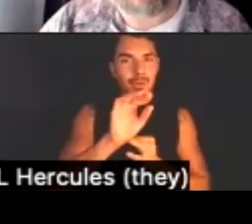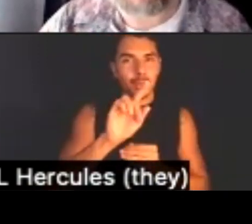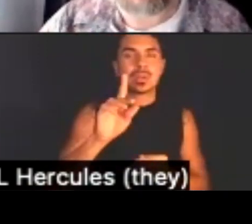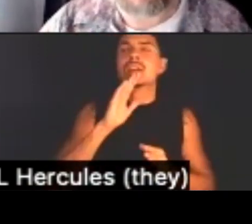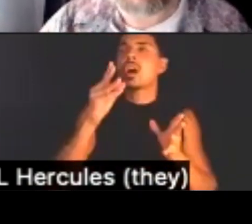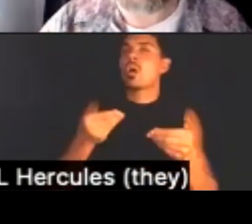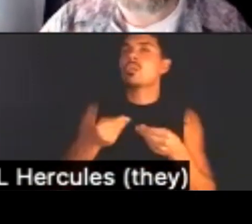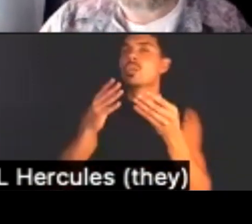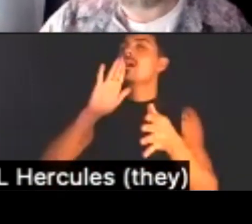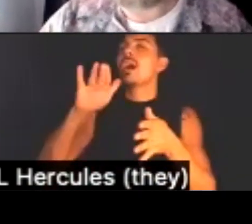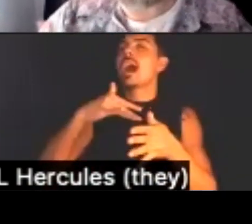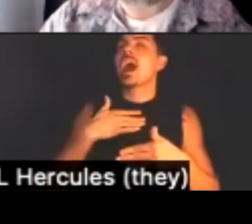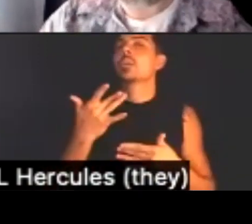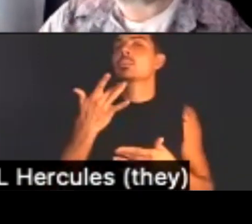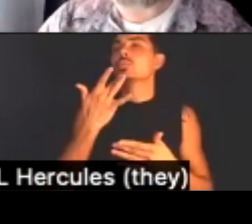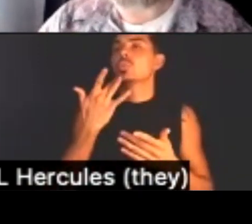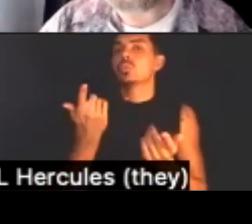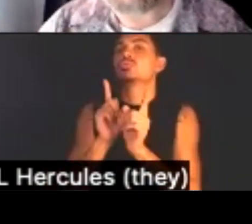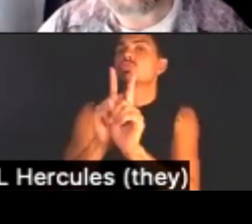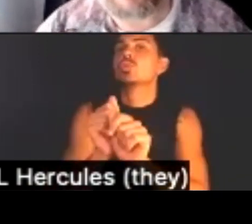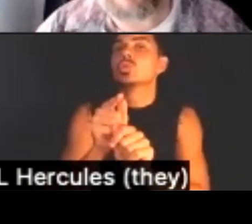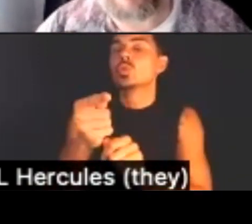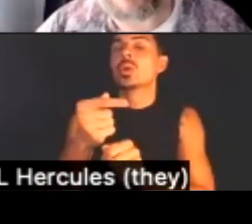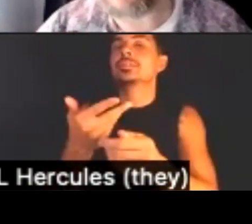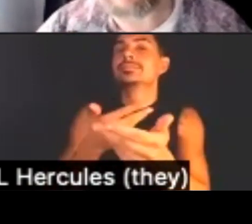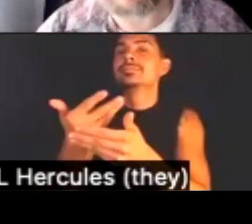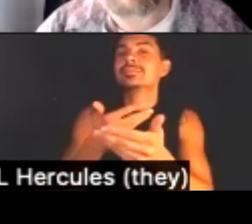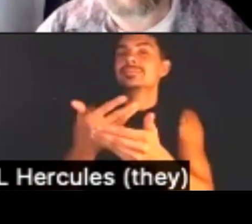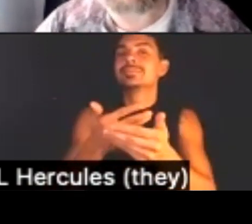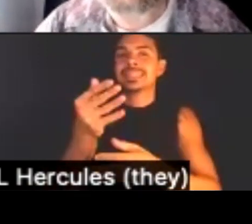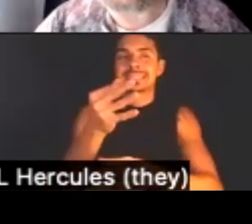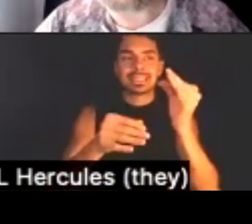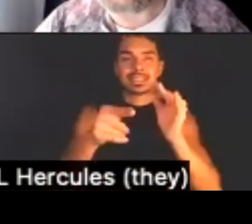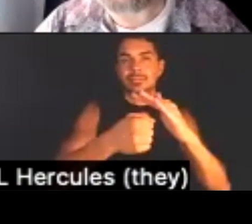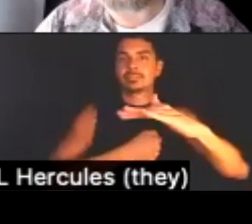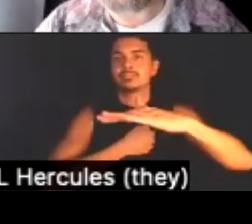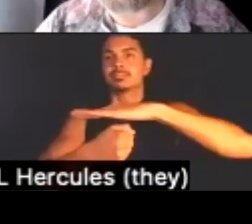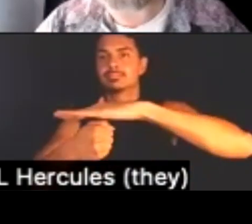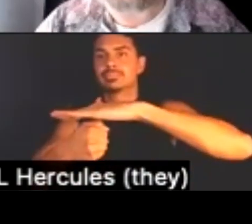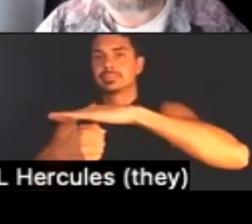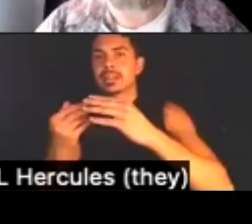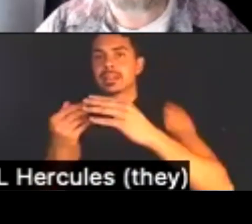and with them rather than having them go to a place that's scary or possibly more harmful.